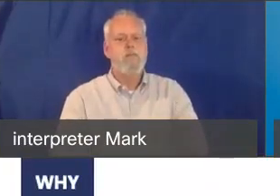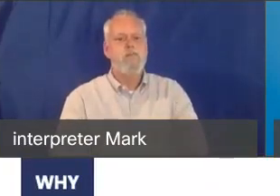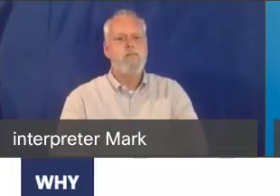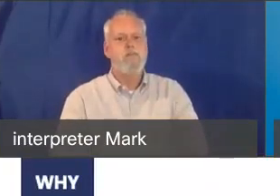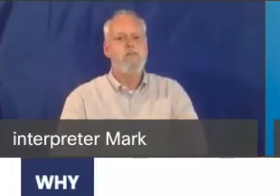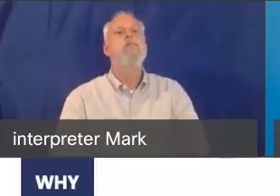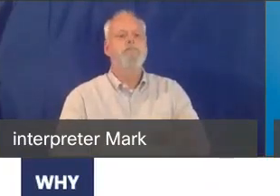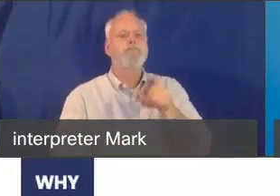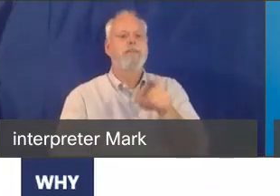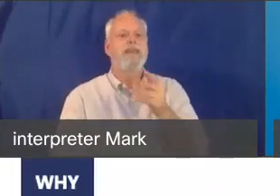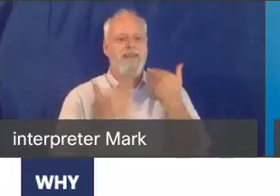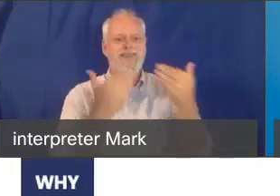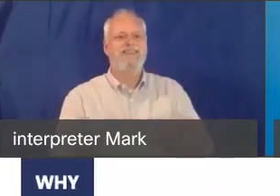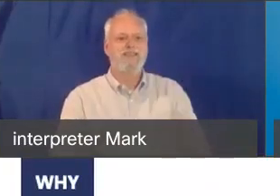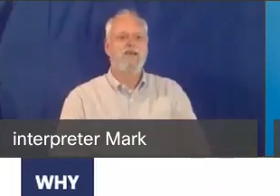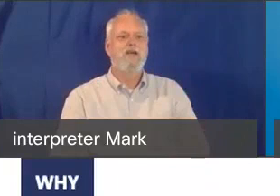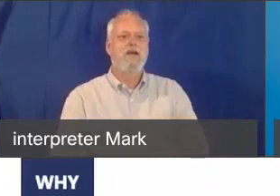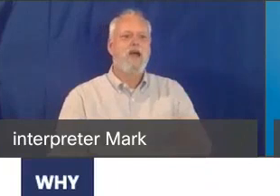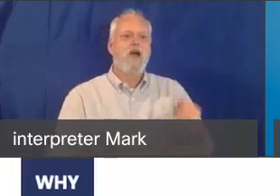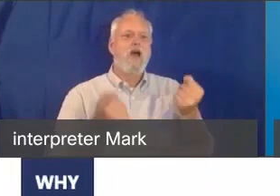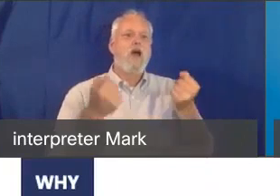Yeah, thanks motor vehicle and, um.